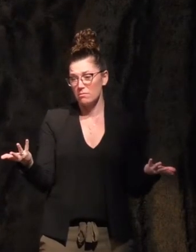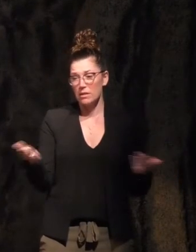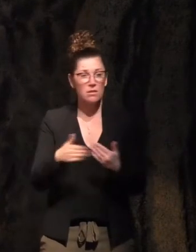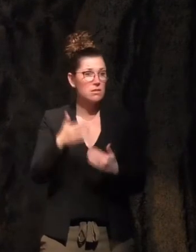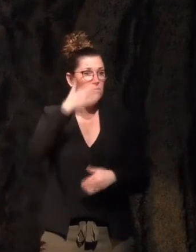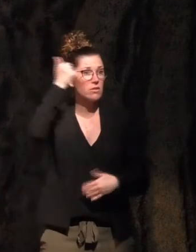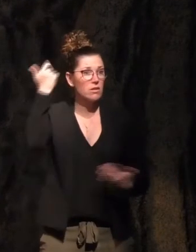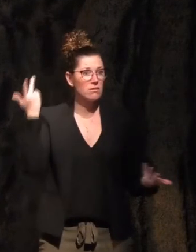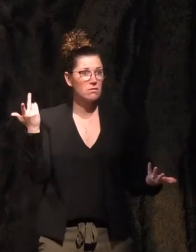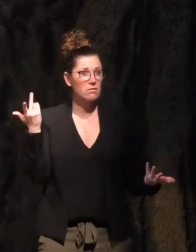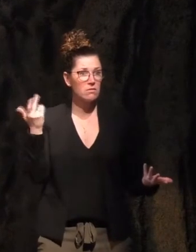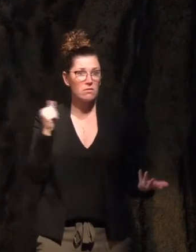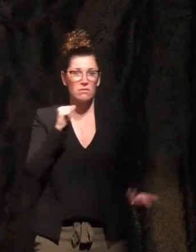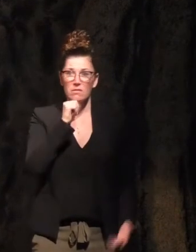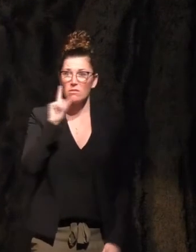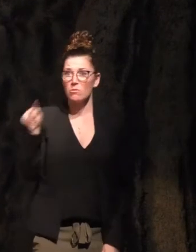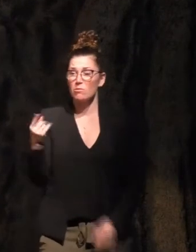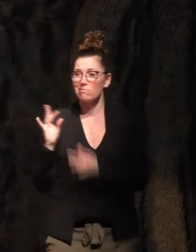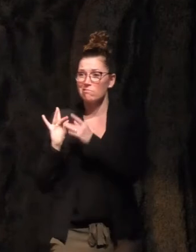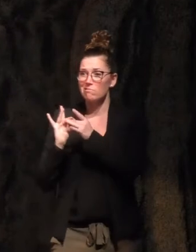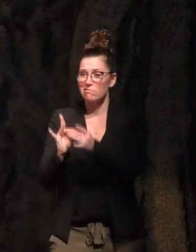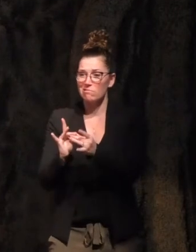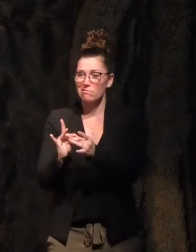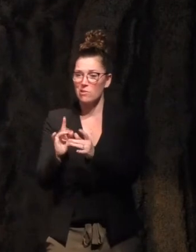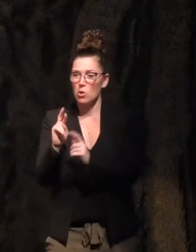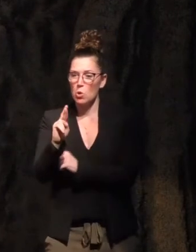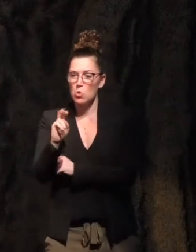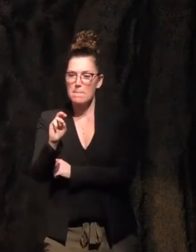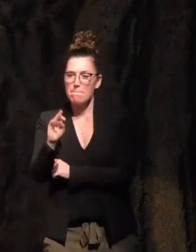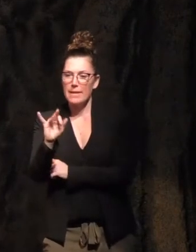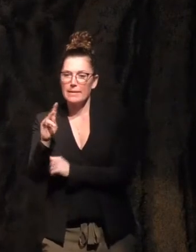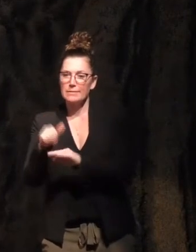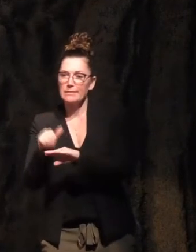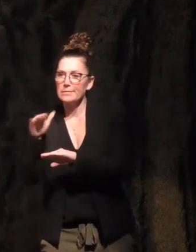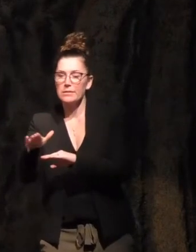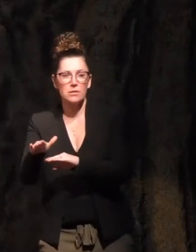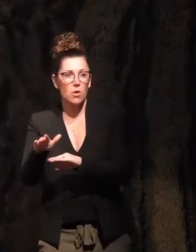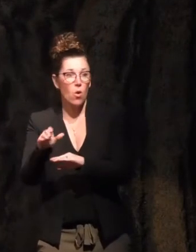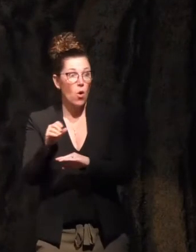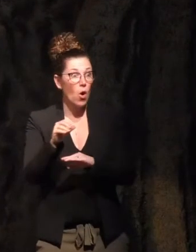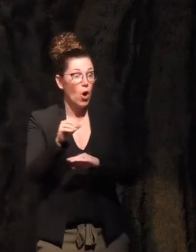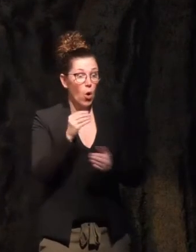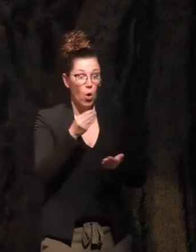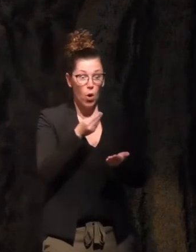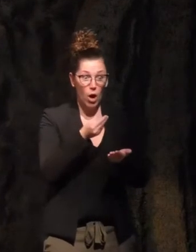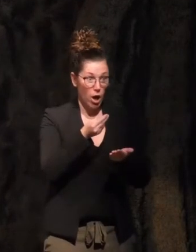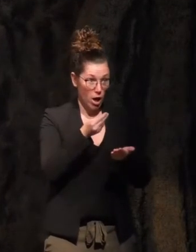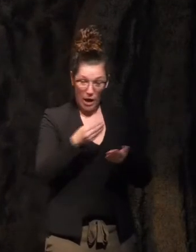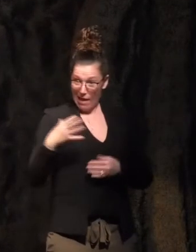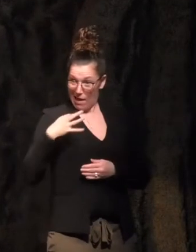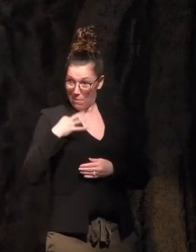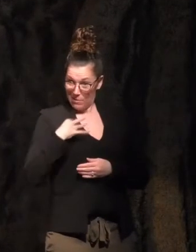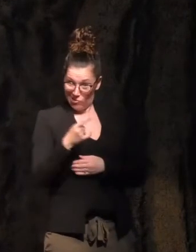that it's not about the remittance or whether the grant got in, or what somebody else said about what somebody else said.